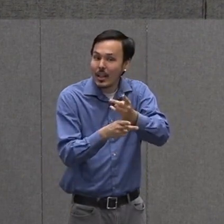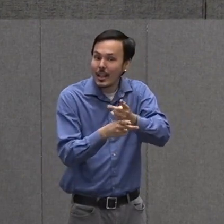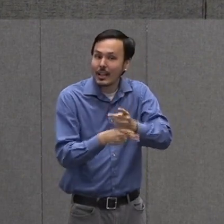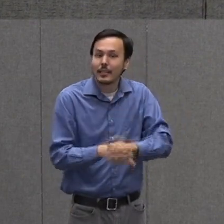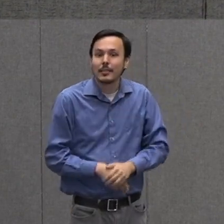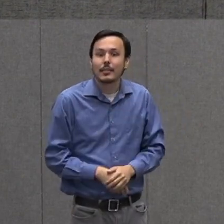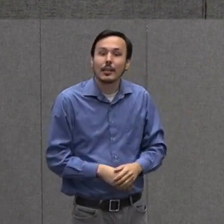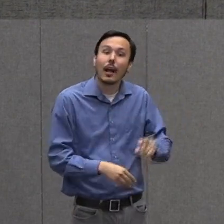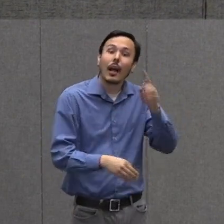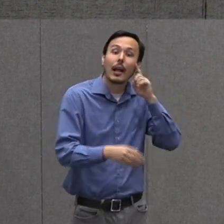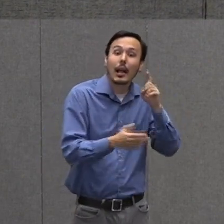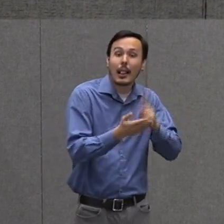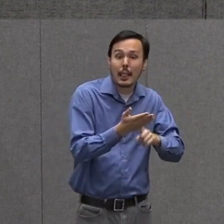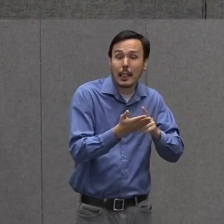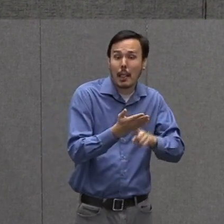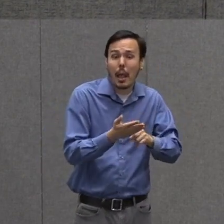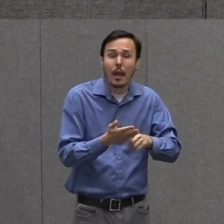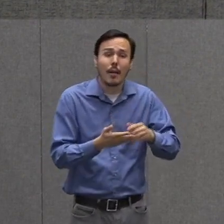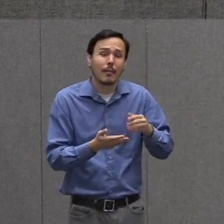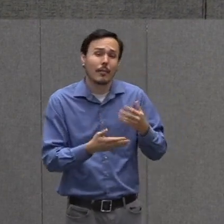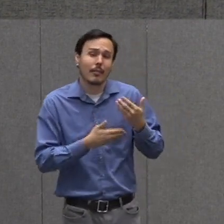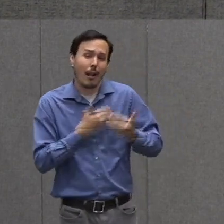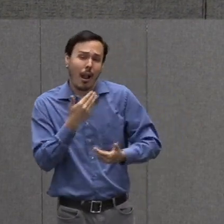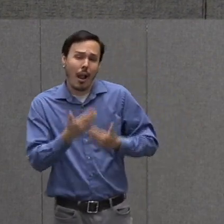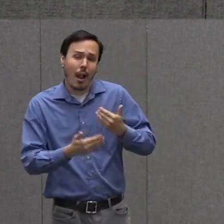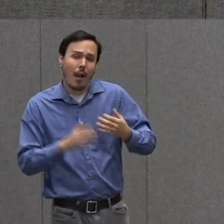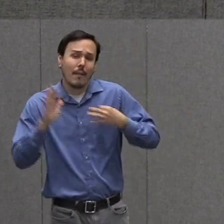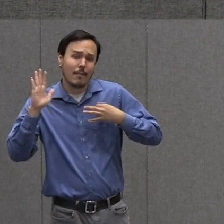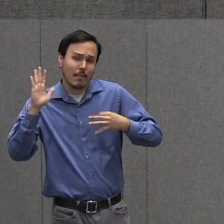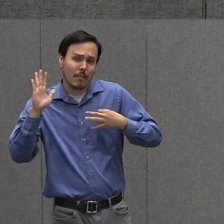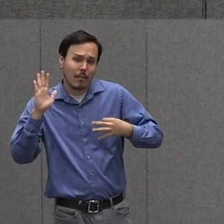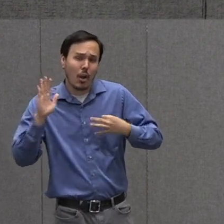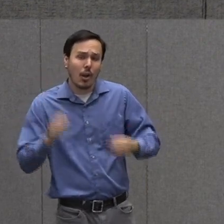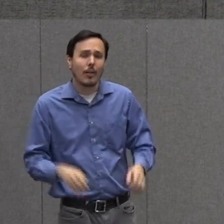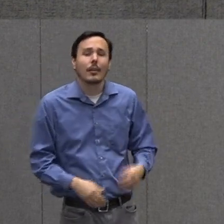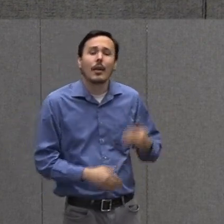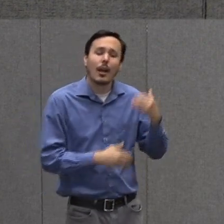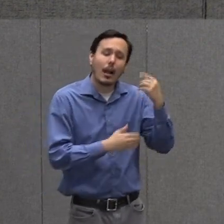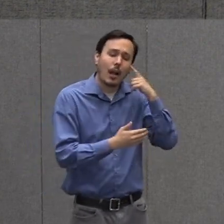Collaborate kind volunteers Collaborative kind volunteers